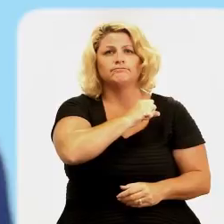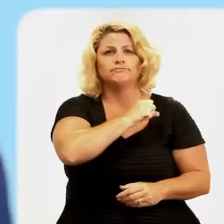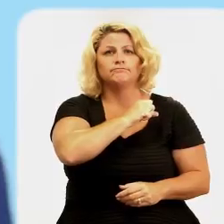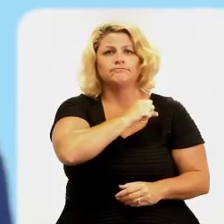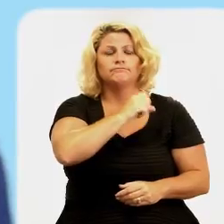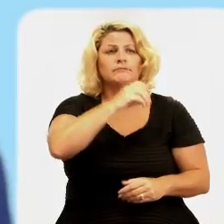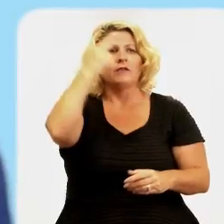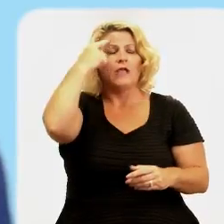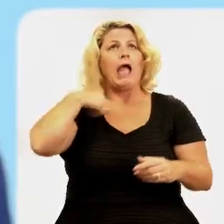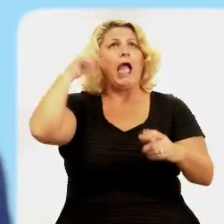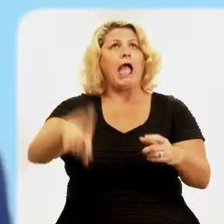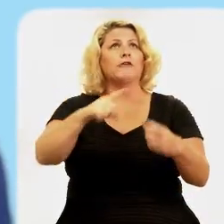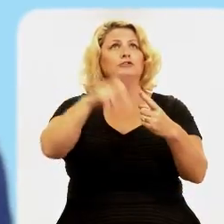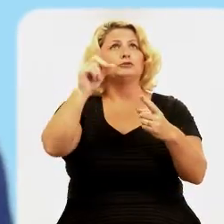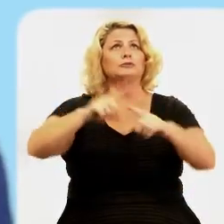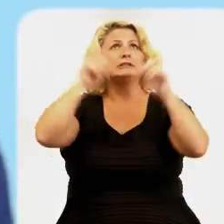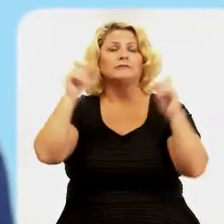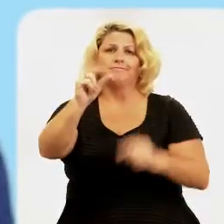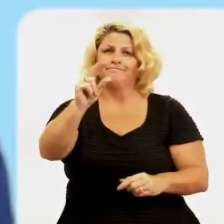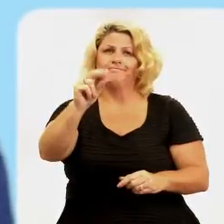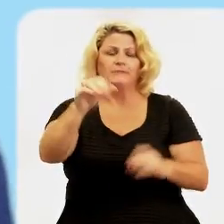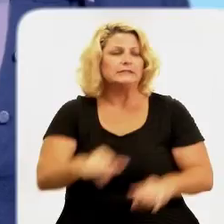and run the same standard tests administered to all patients.